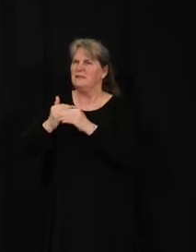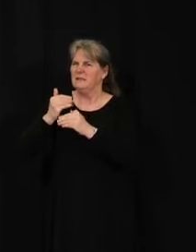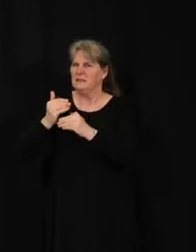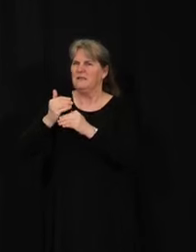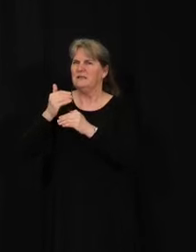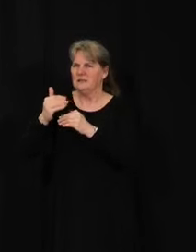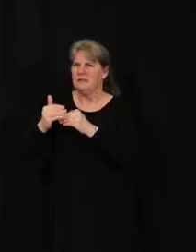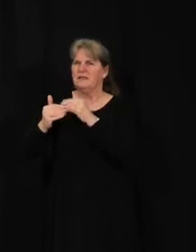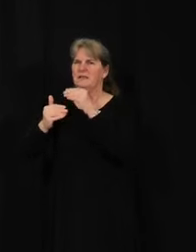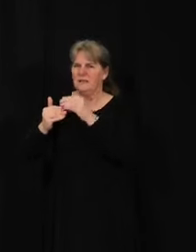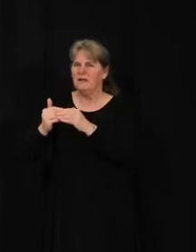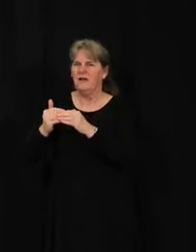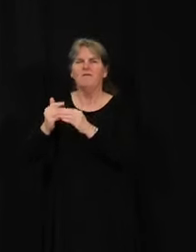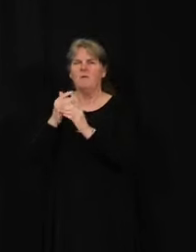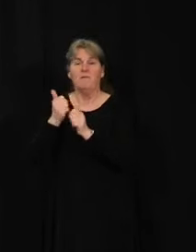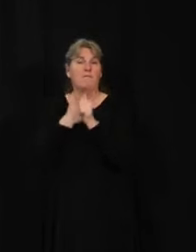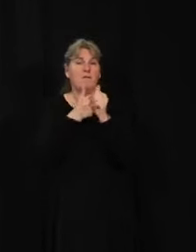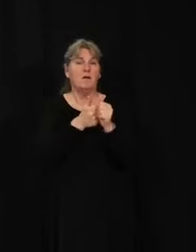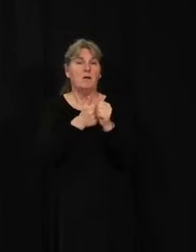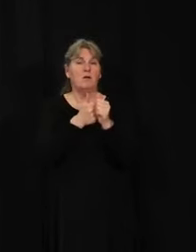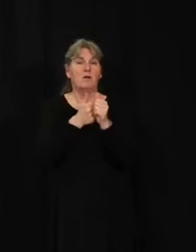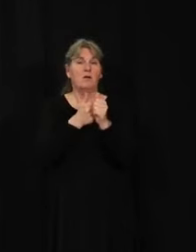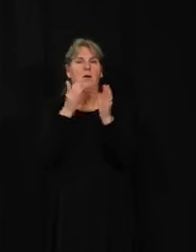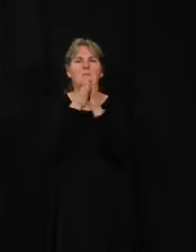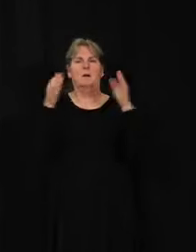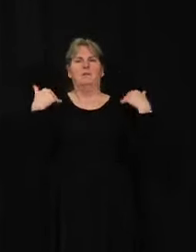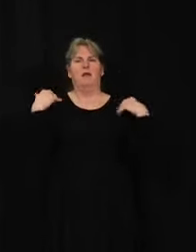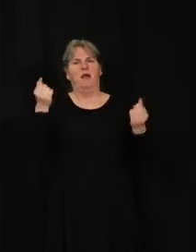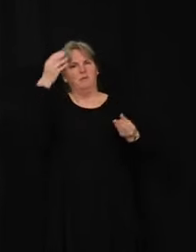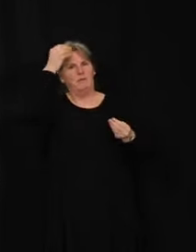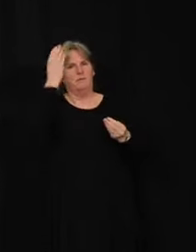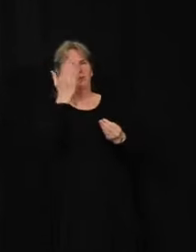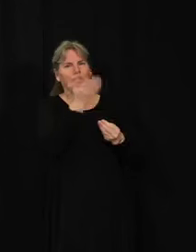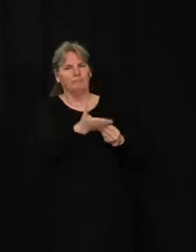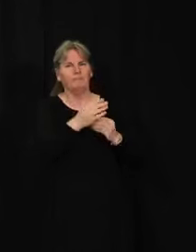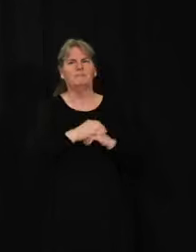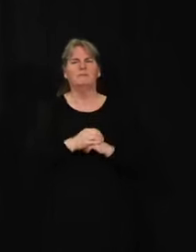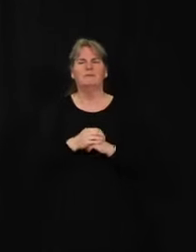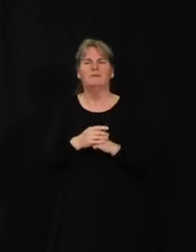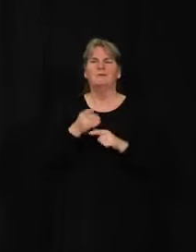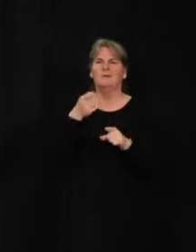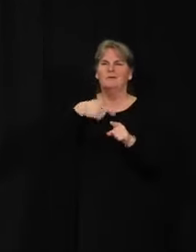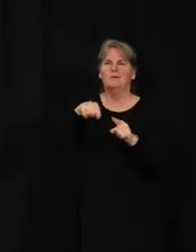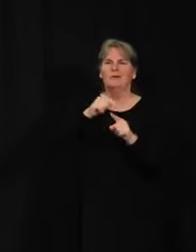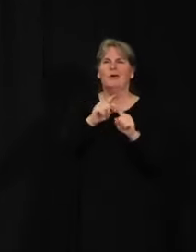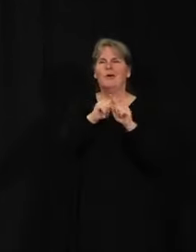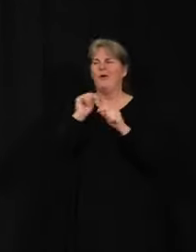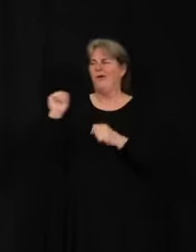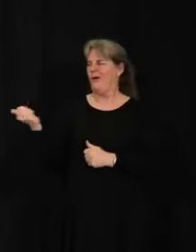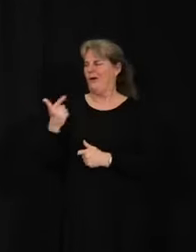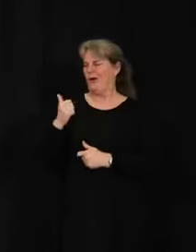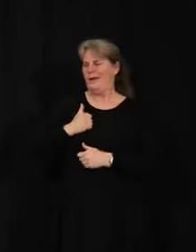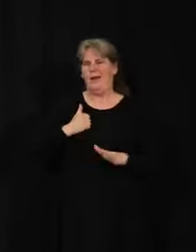public health information. Now, you have all heard from many premiers from many different regions across this